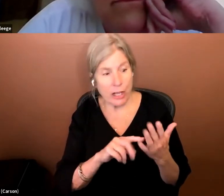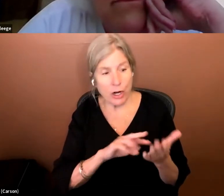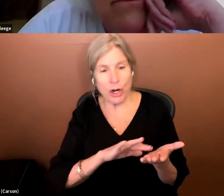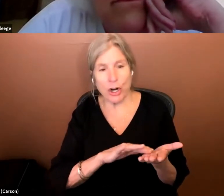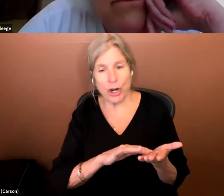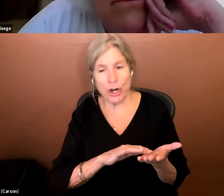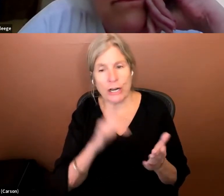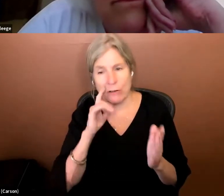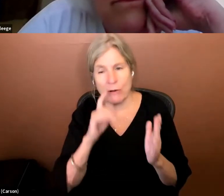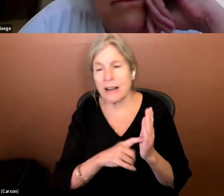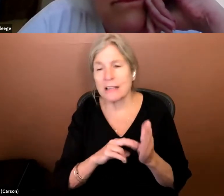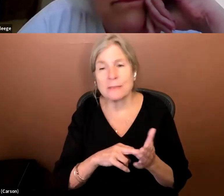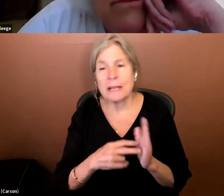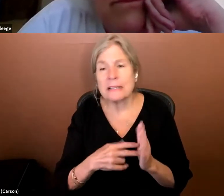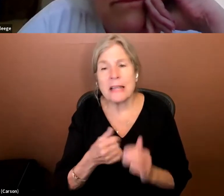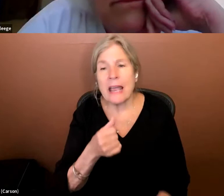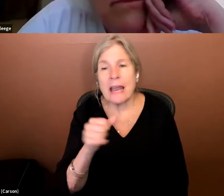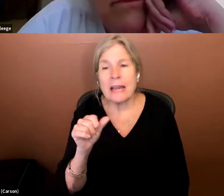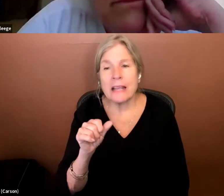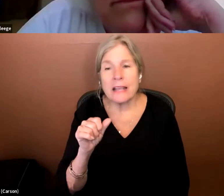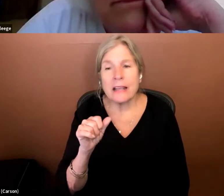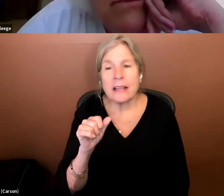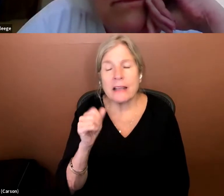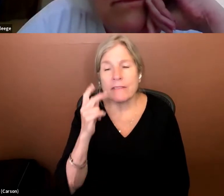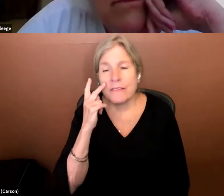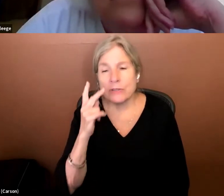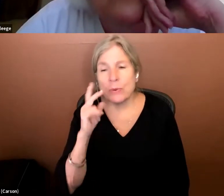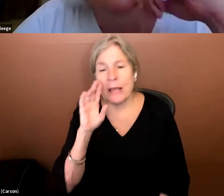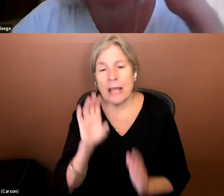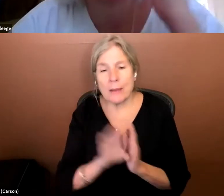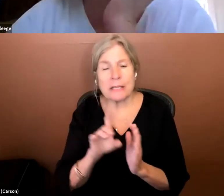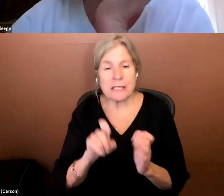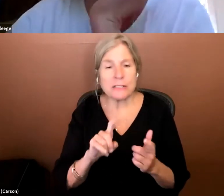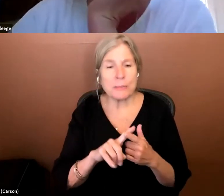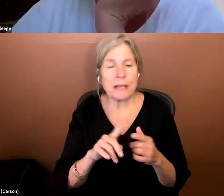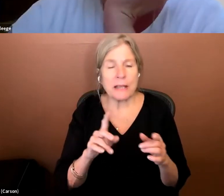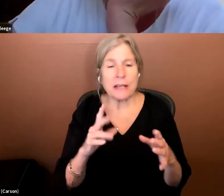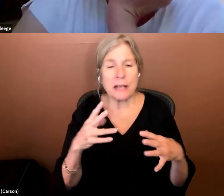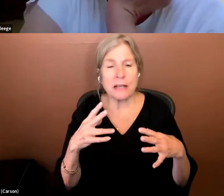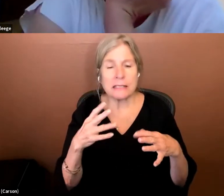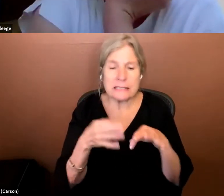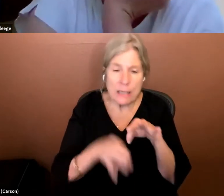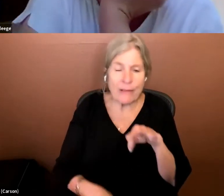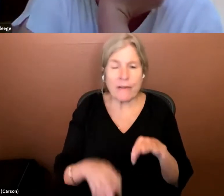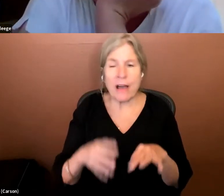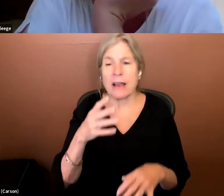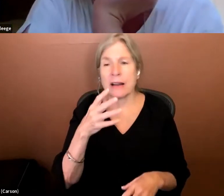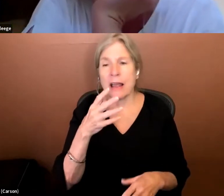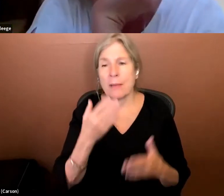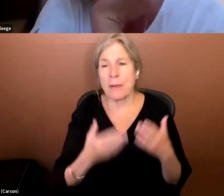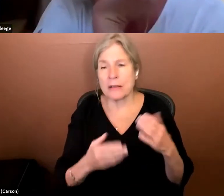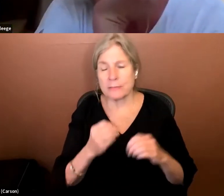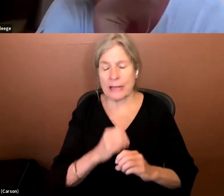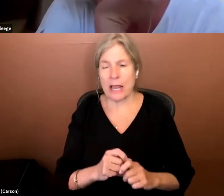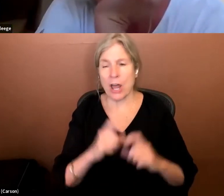means that any visual image needs to be simplified and possibly enlarged to be understood